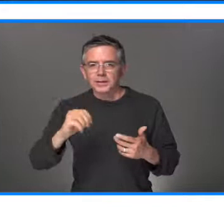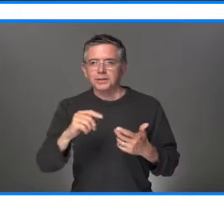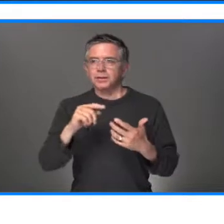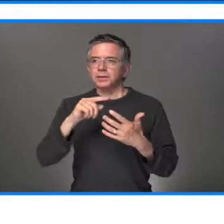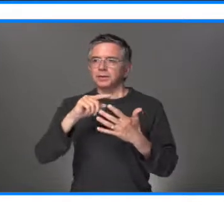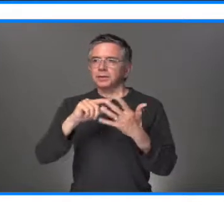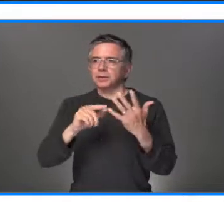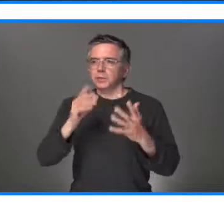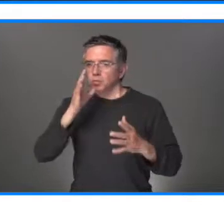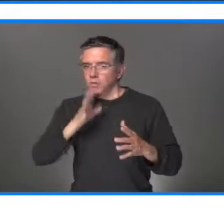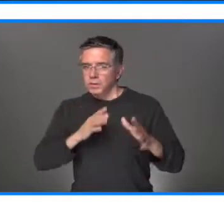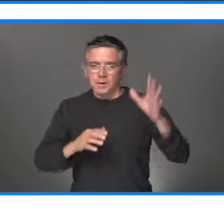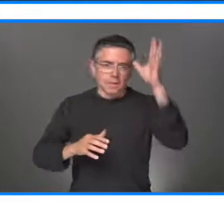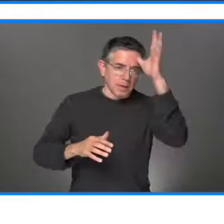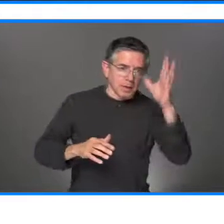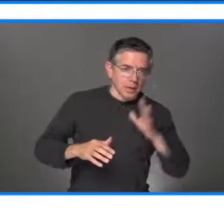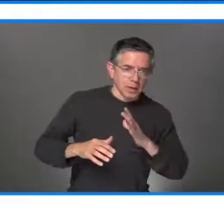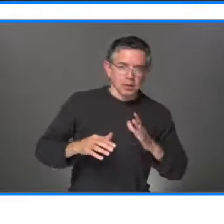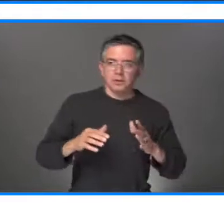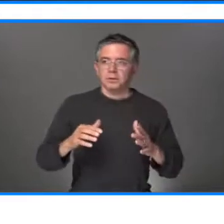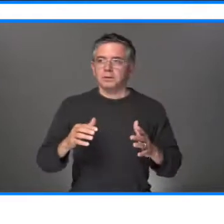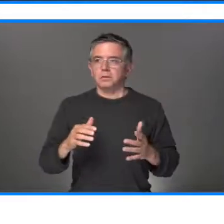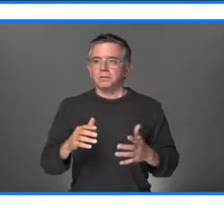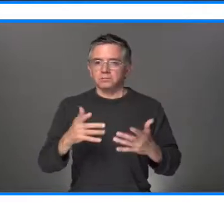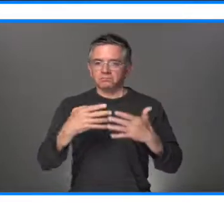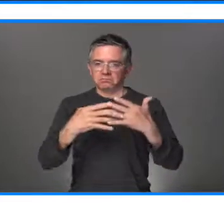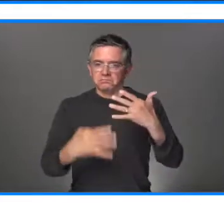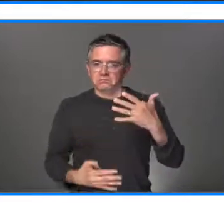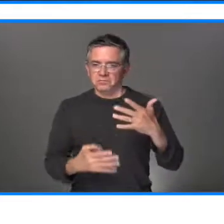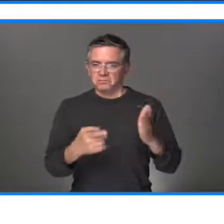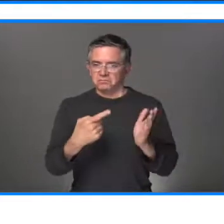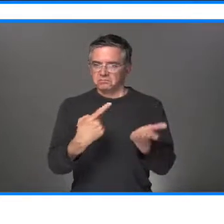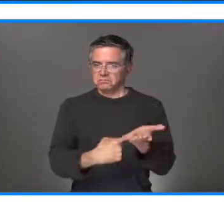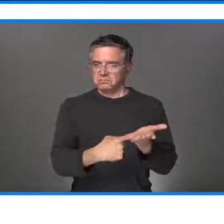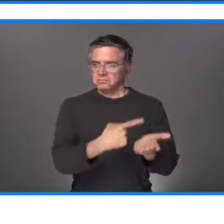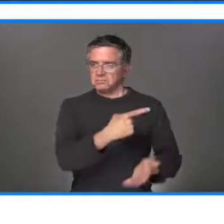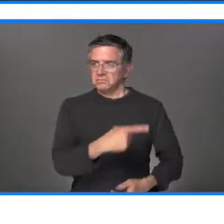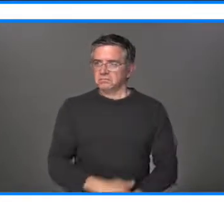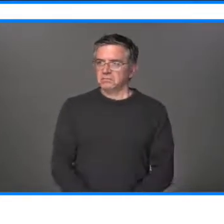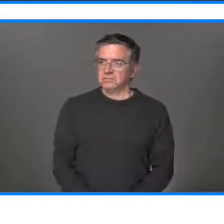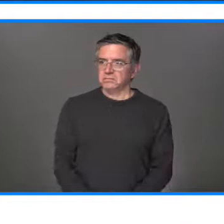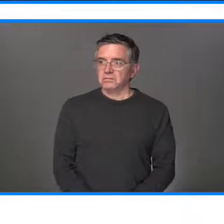of those who have been vaccinated. We're tracking vaccination rates by age.